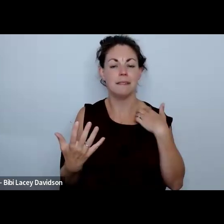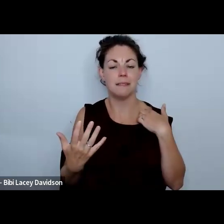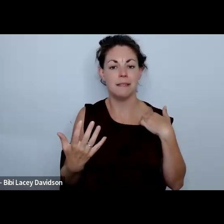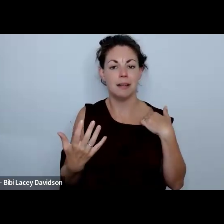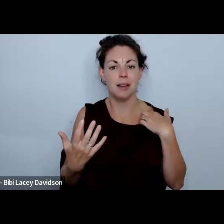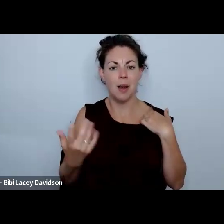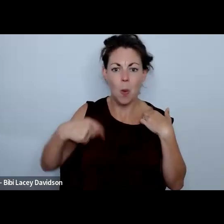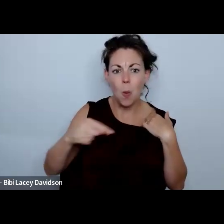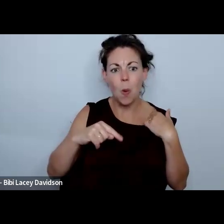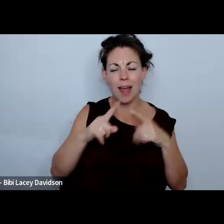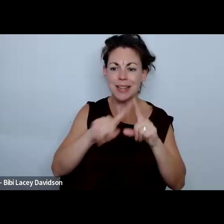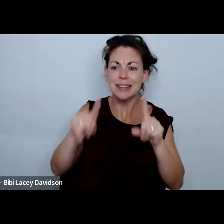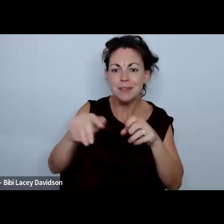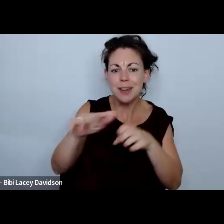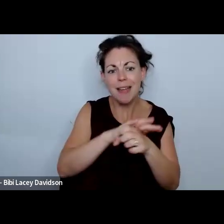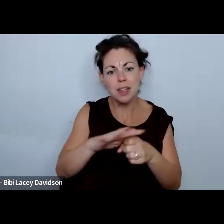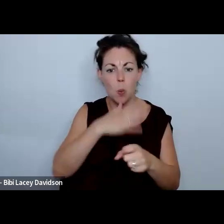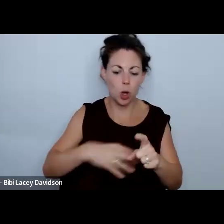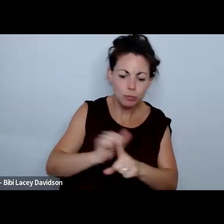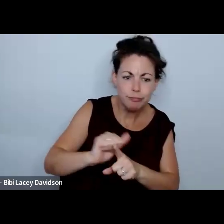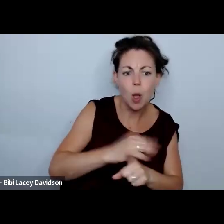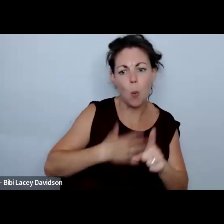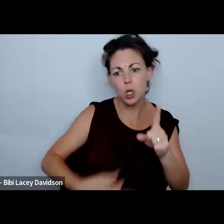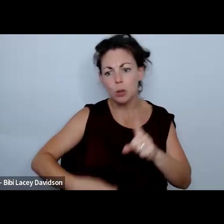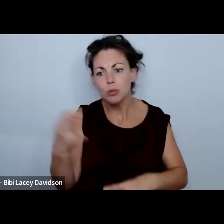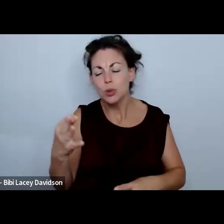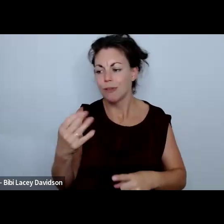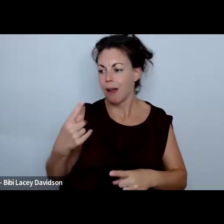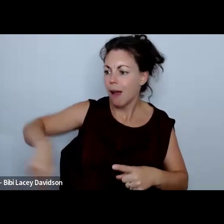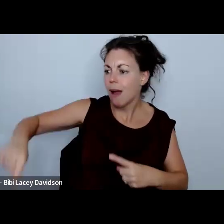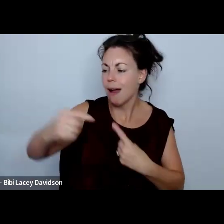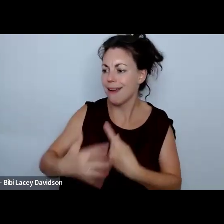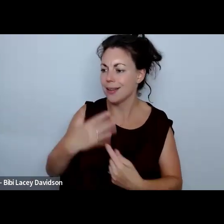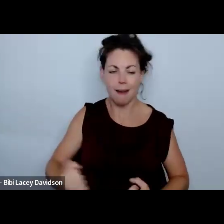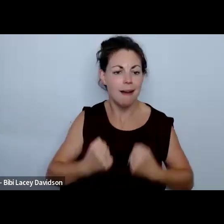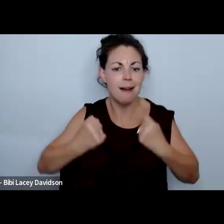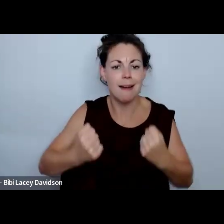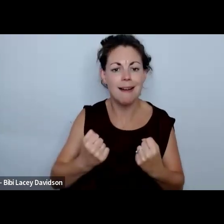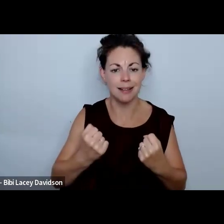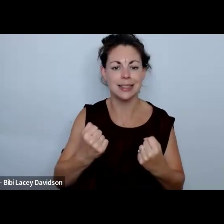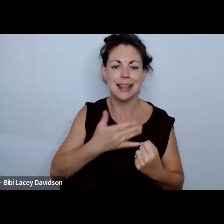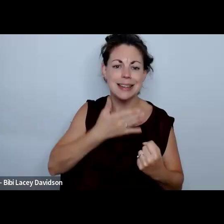And within this campaign environment we were just three to six people, depending on the year,